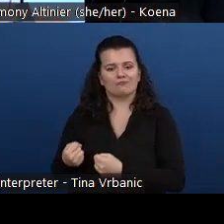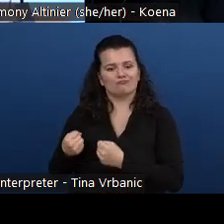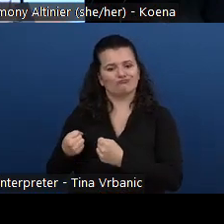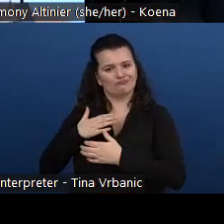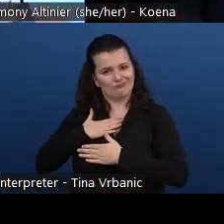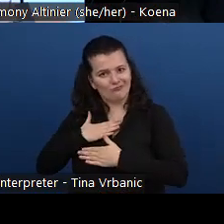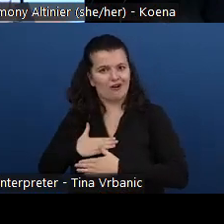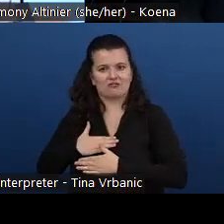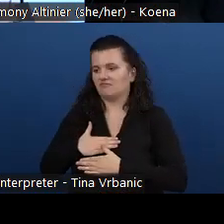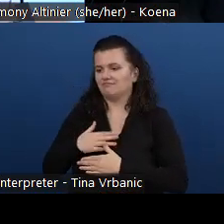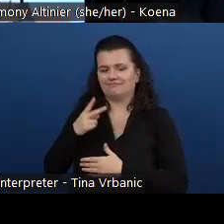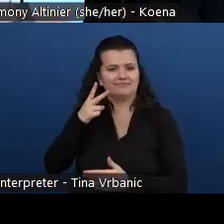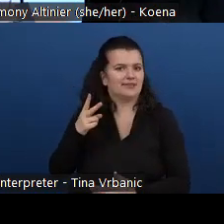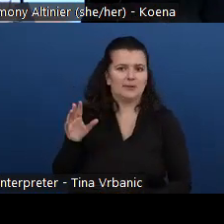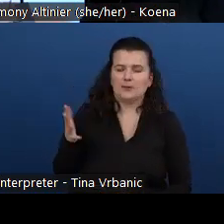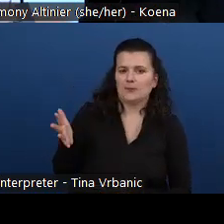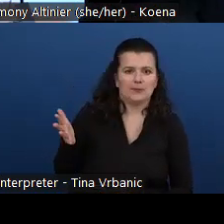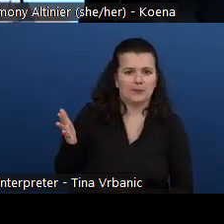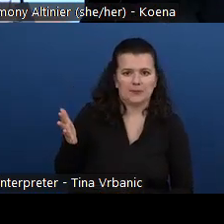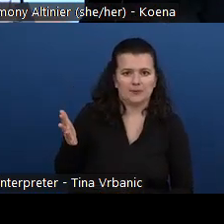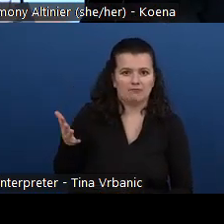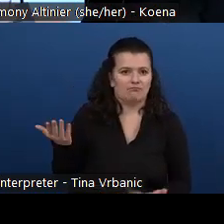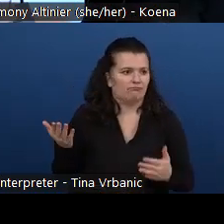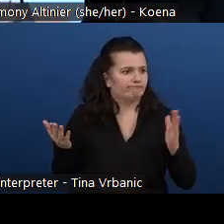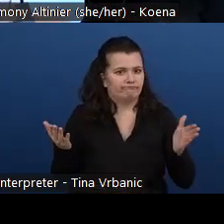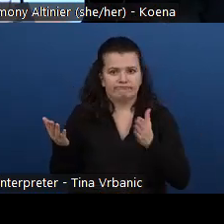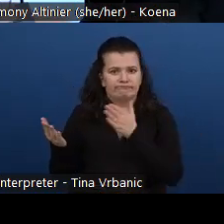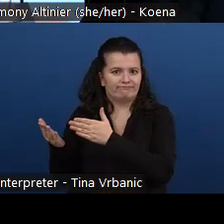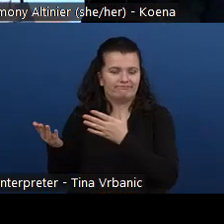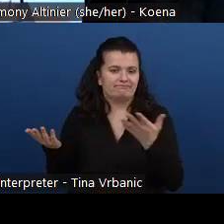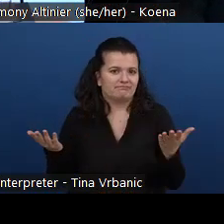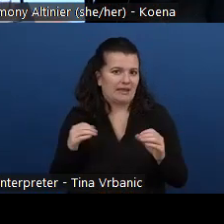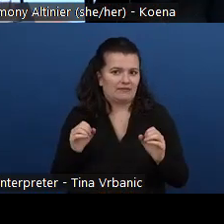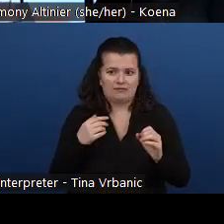I don't see an explanation of it.